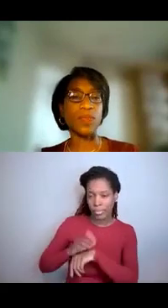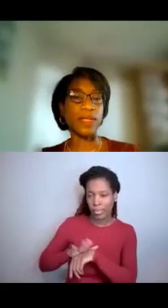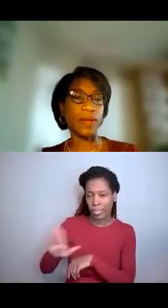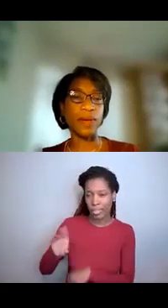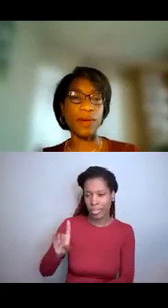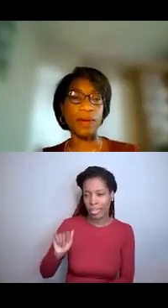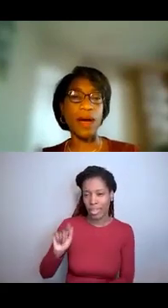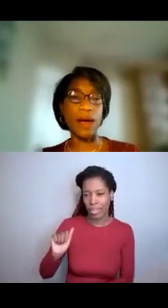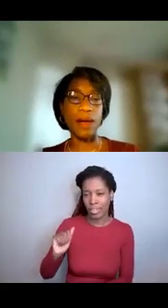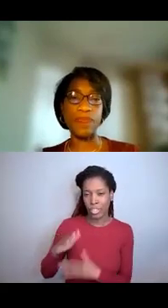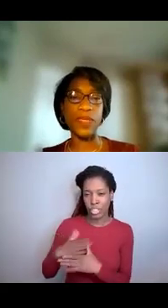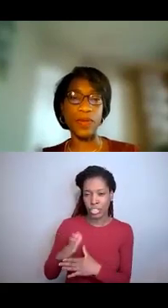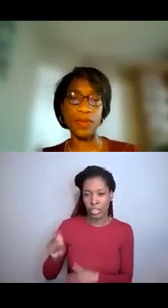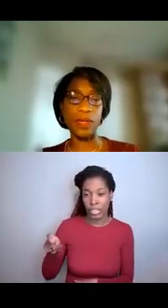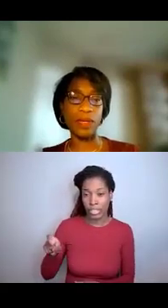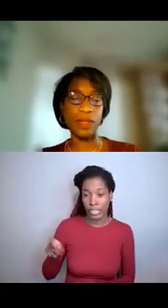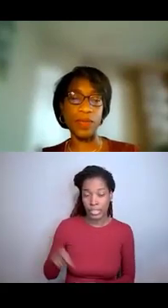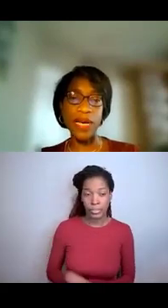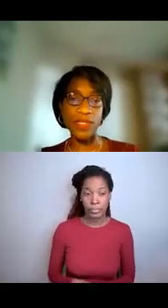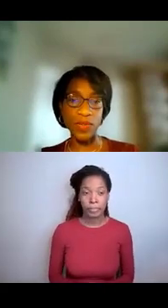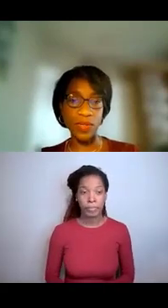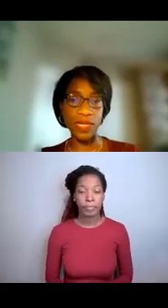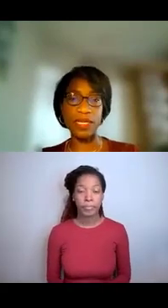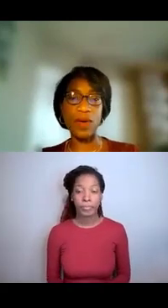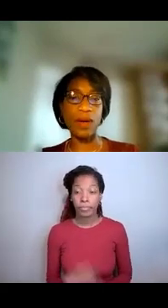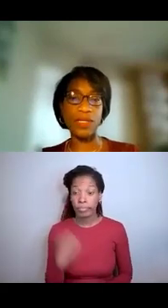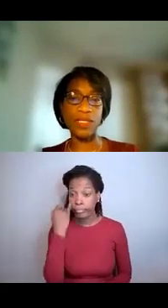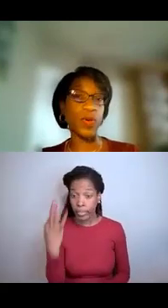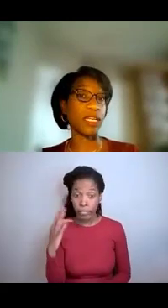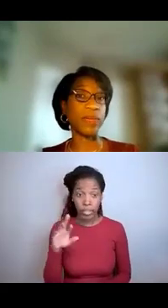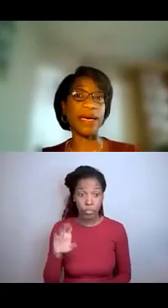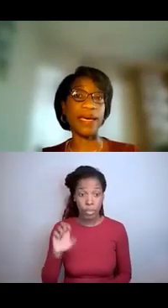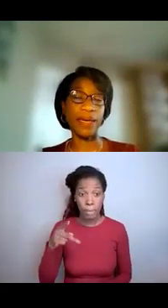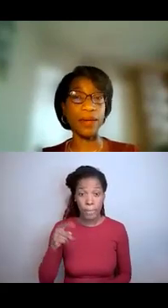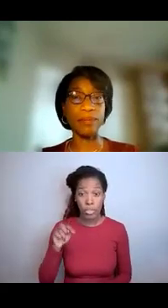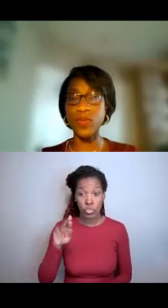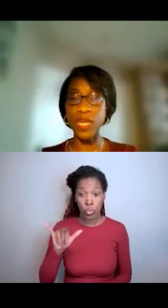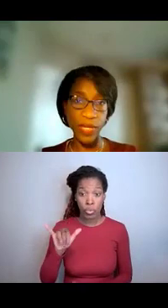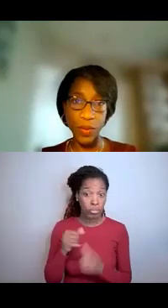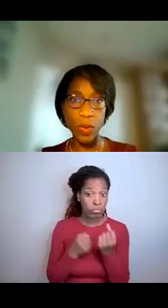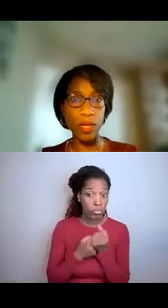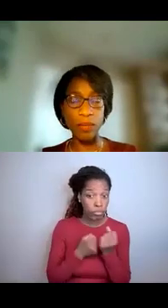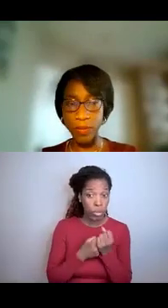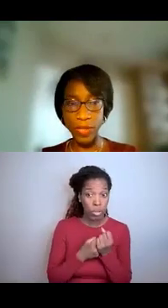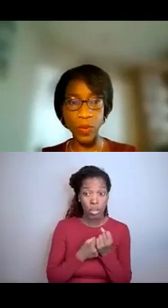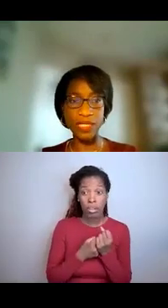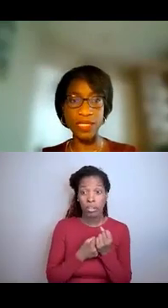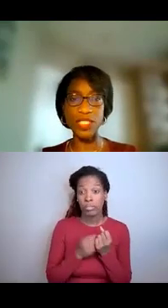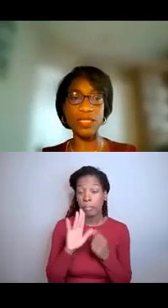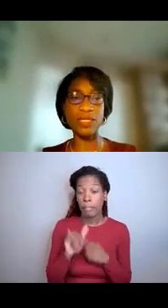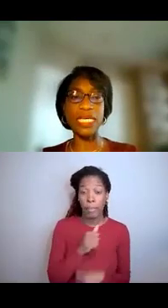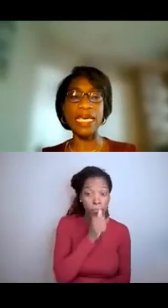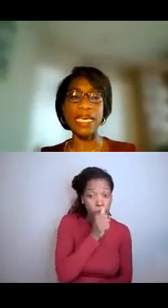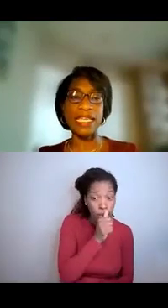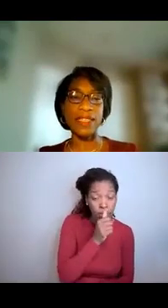So whether the repositories are supported by private or public organizations,